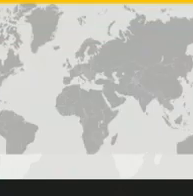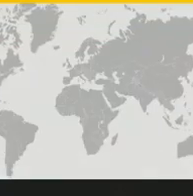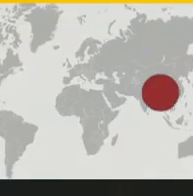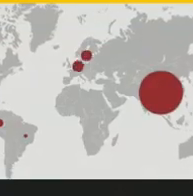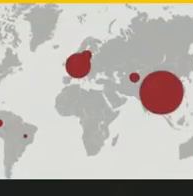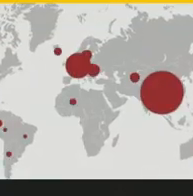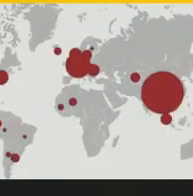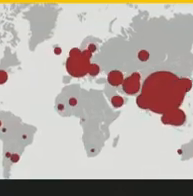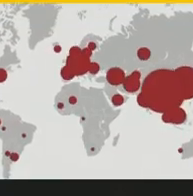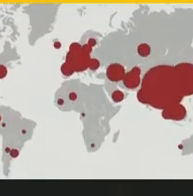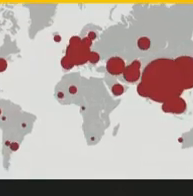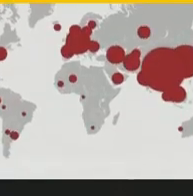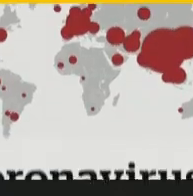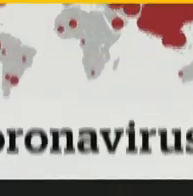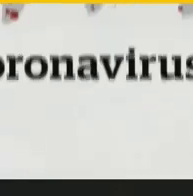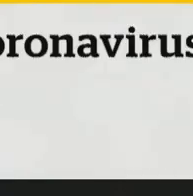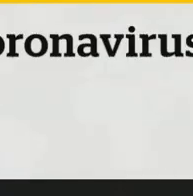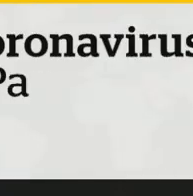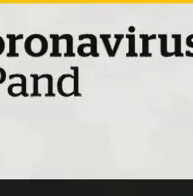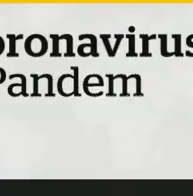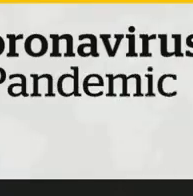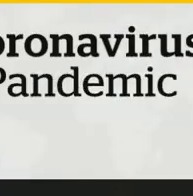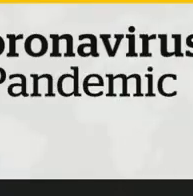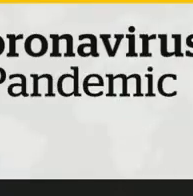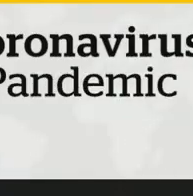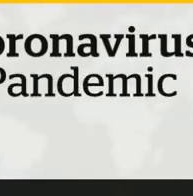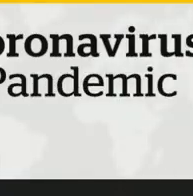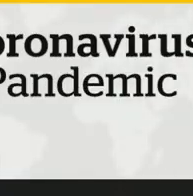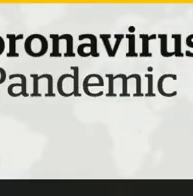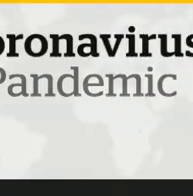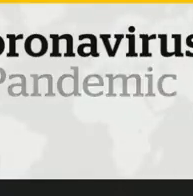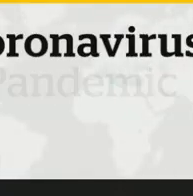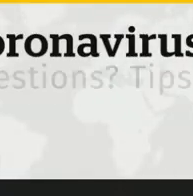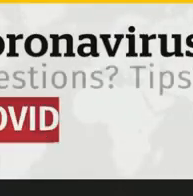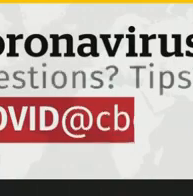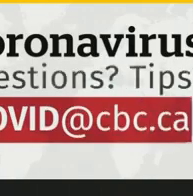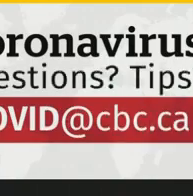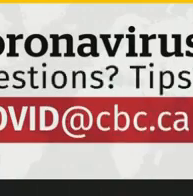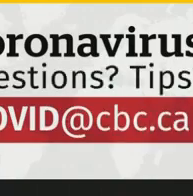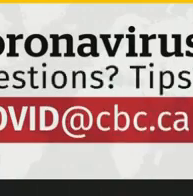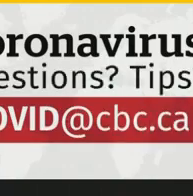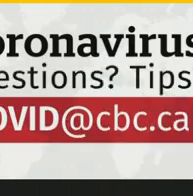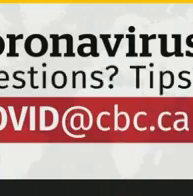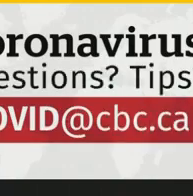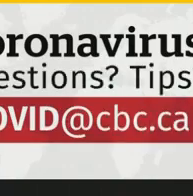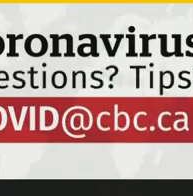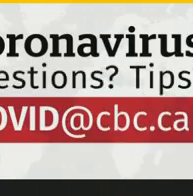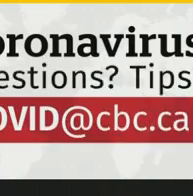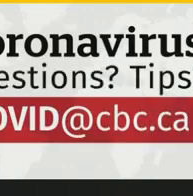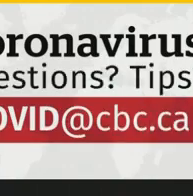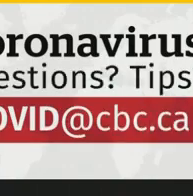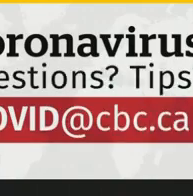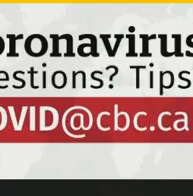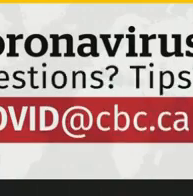SO THERE IS STILL A BIG QUESTION MARK ON HOW THAT WILL HAPPEN, AND HOW THAT WILL UNFOLD, I